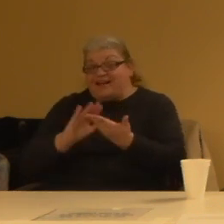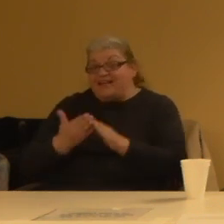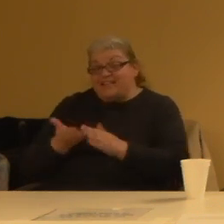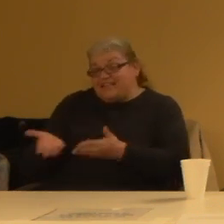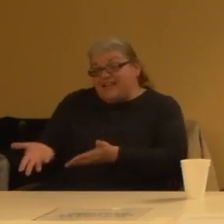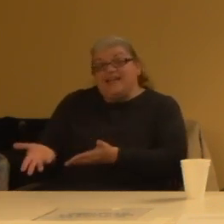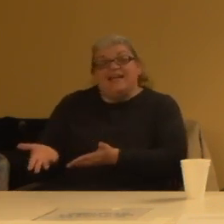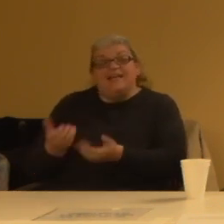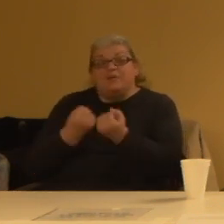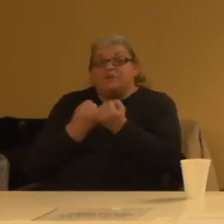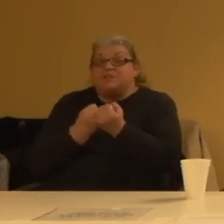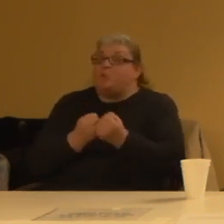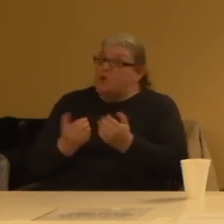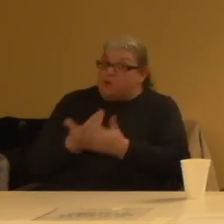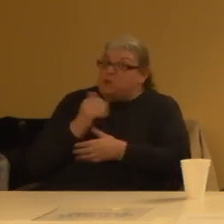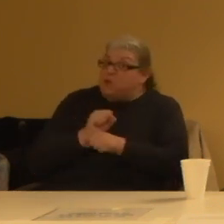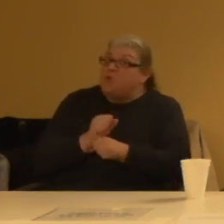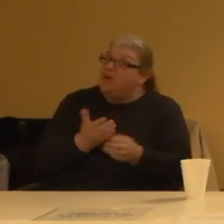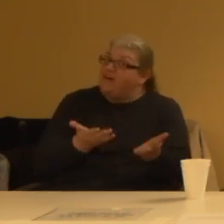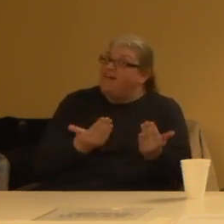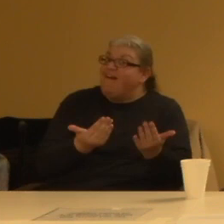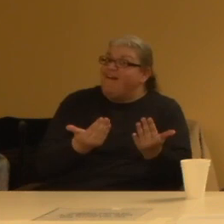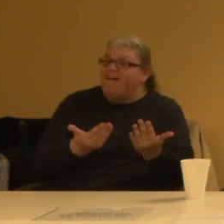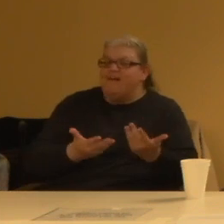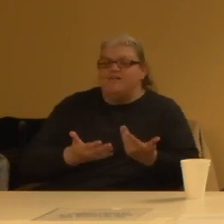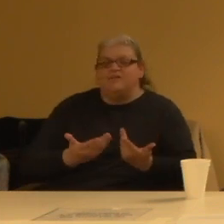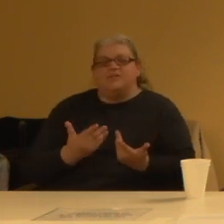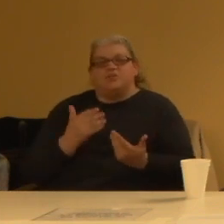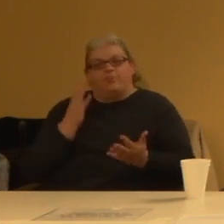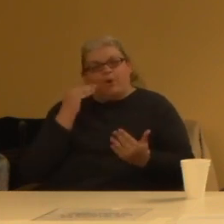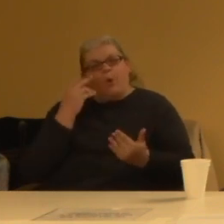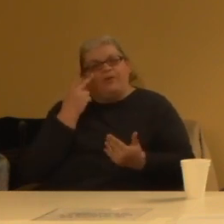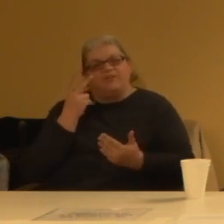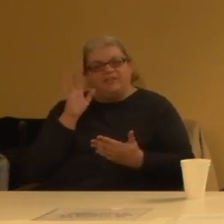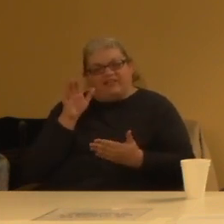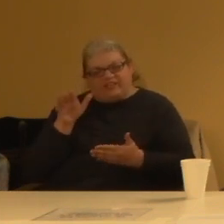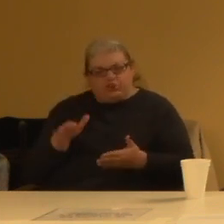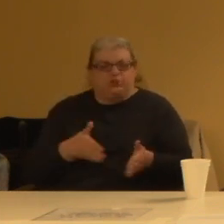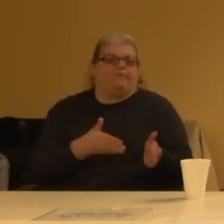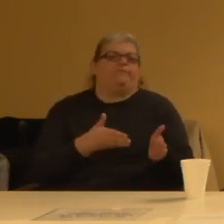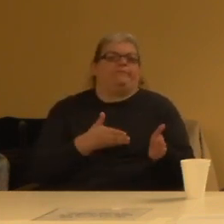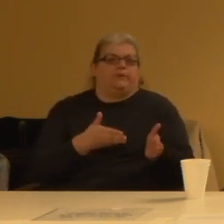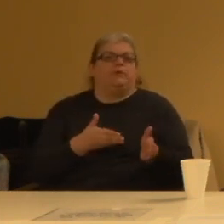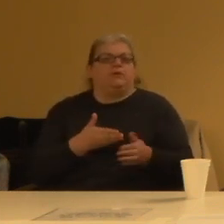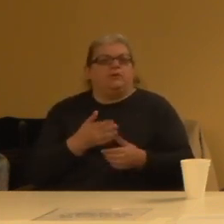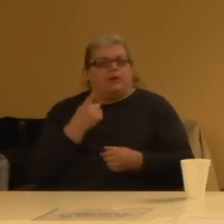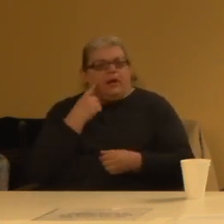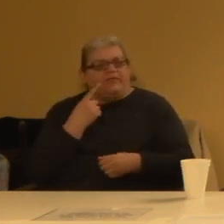We support a lot of new work," and you know, so I'm hoping to see that shift and I think it will naturally just happen, just because it's becoming so